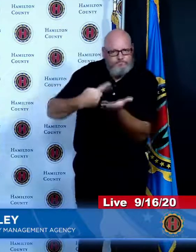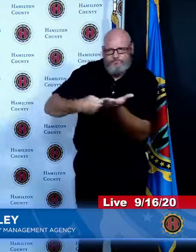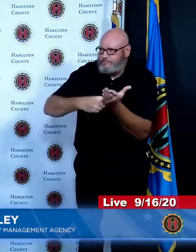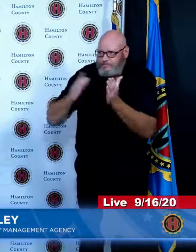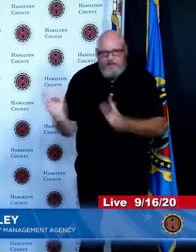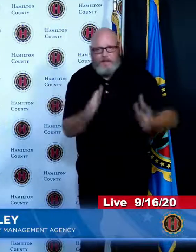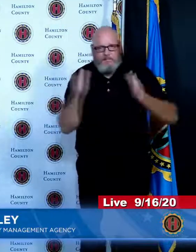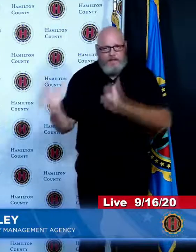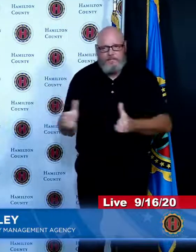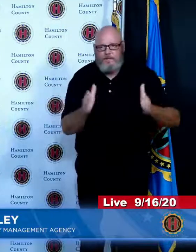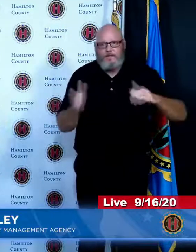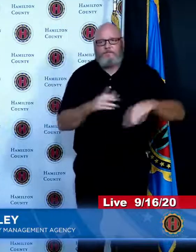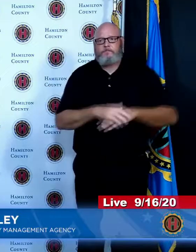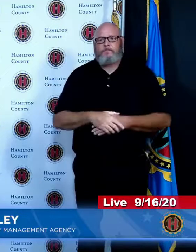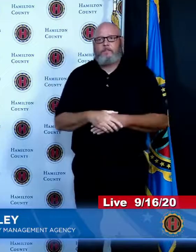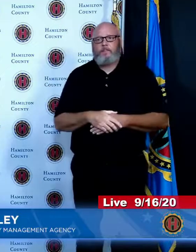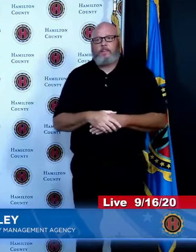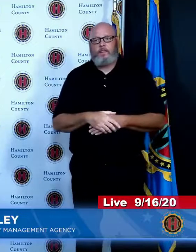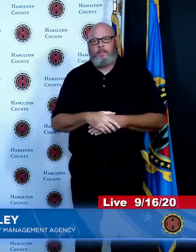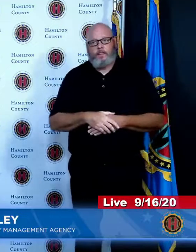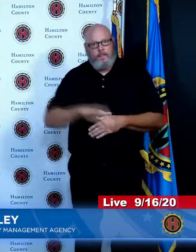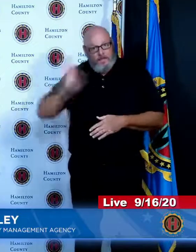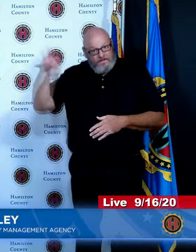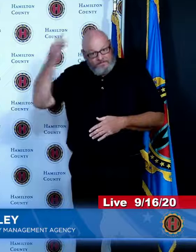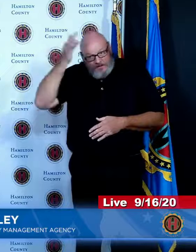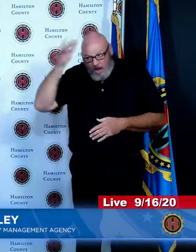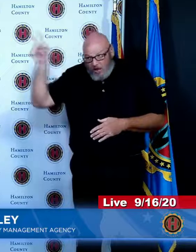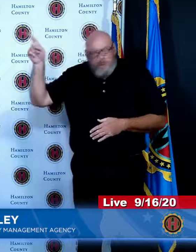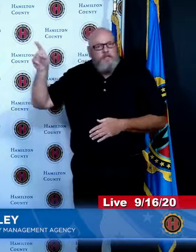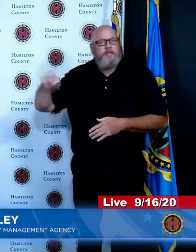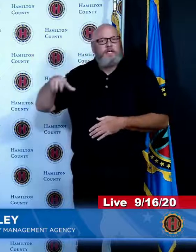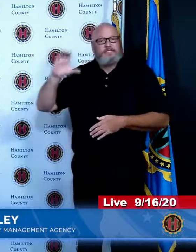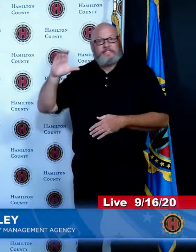both that's widely seen on the media as well as the reports that we're getting